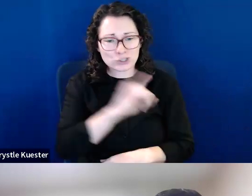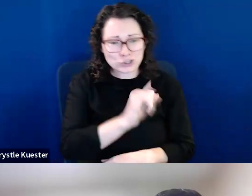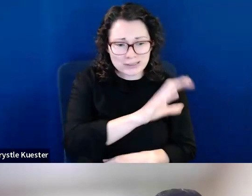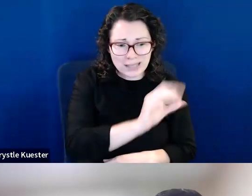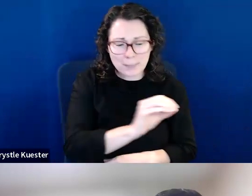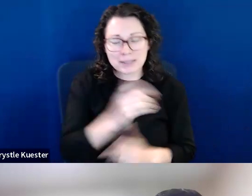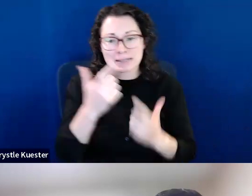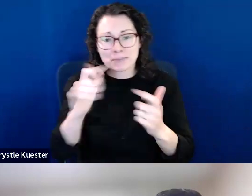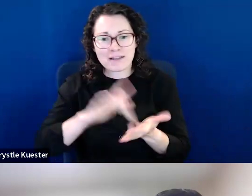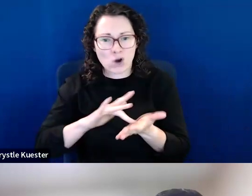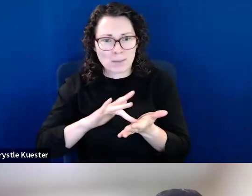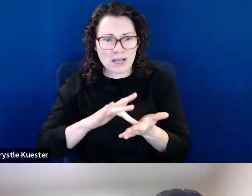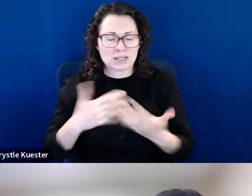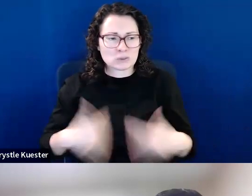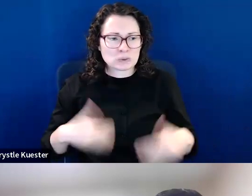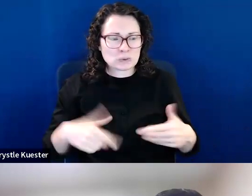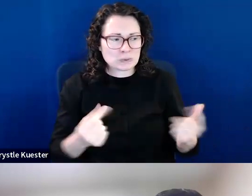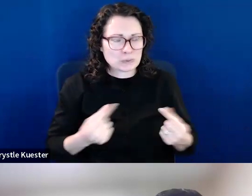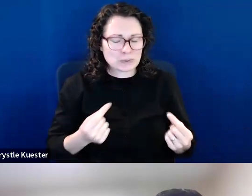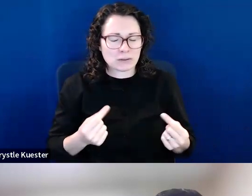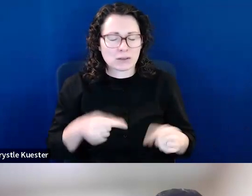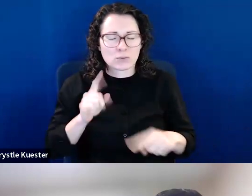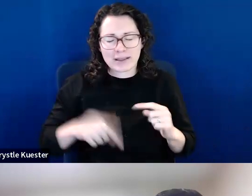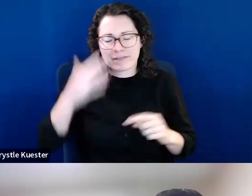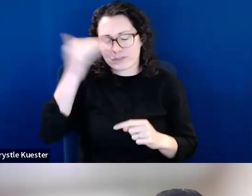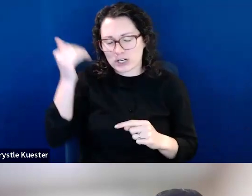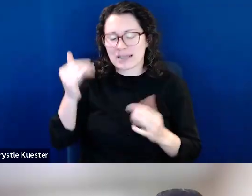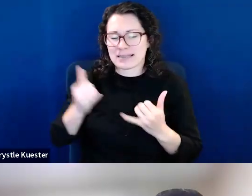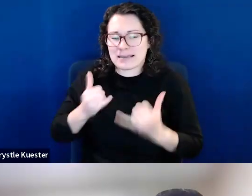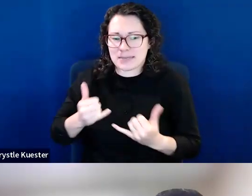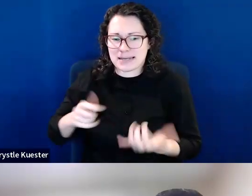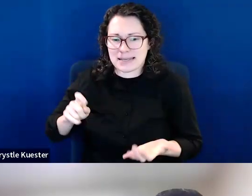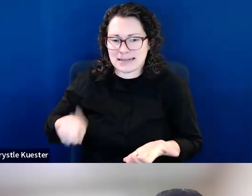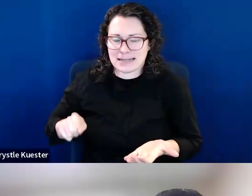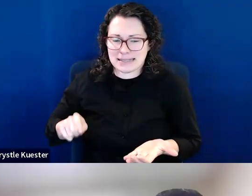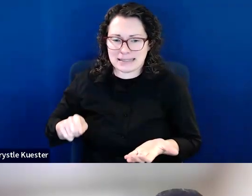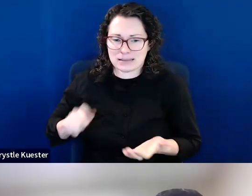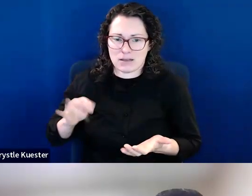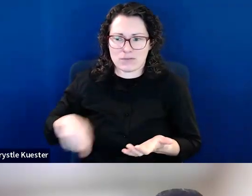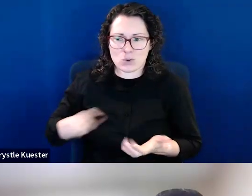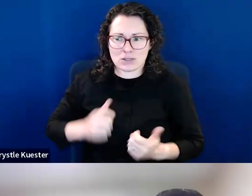pharma in this space, we can't lose sight of the immediate needs of those living with health care